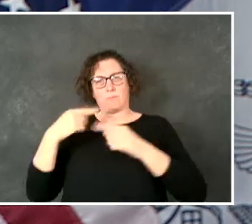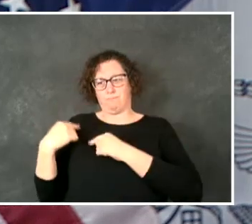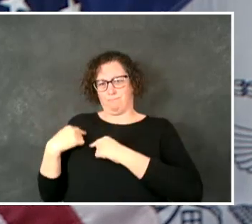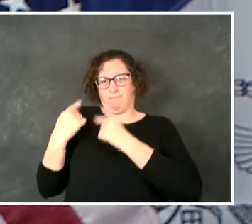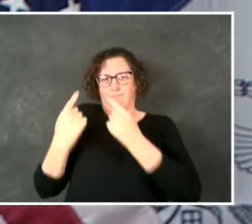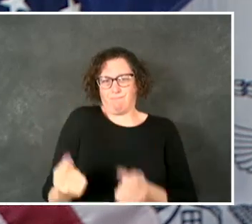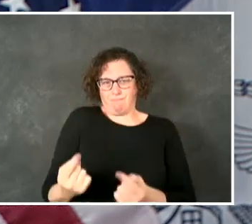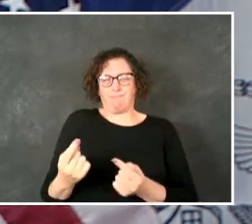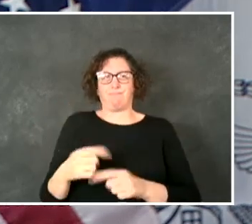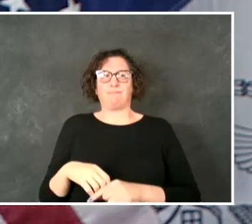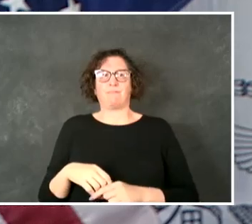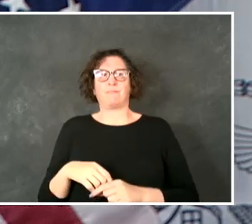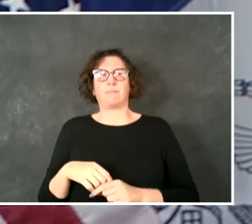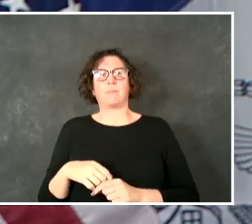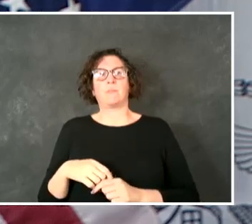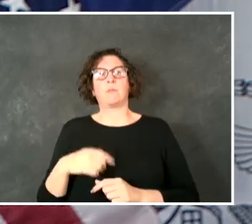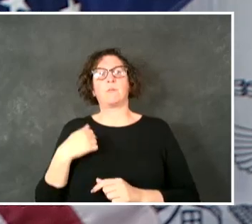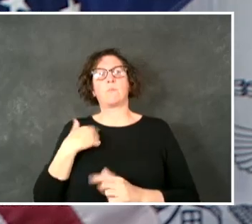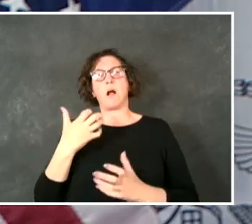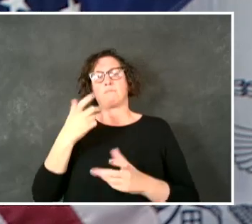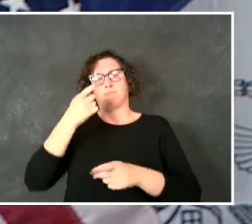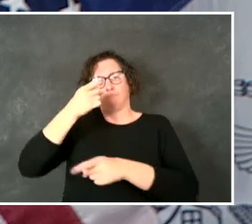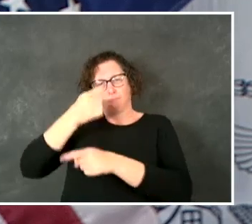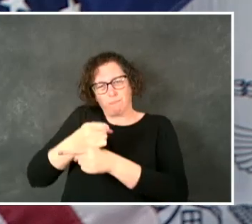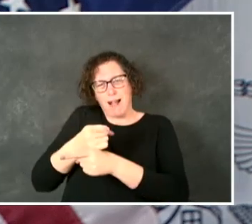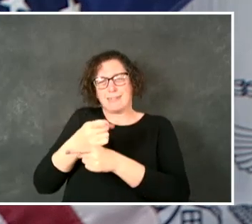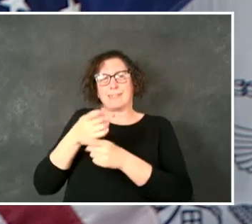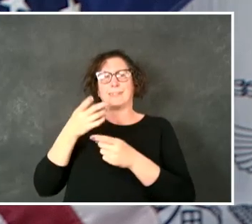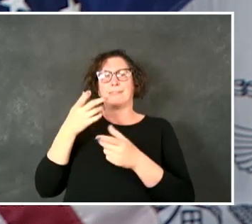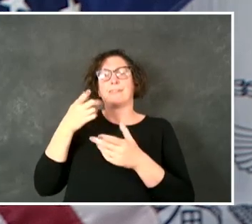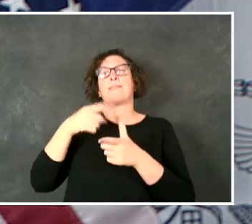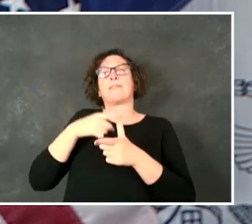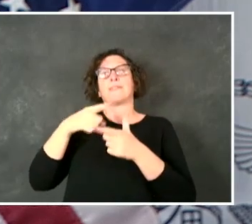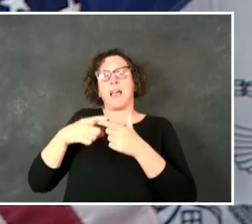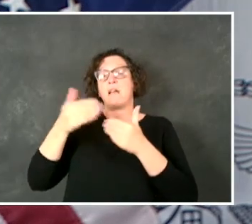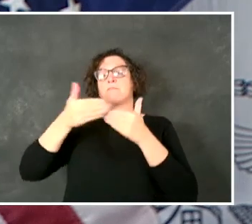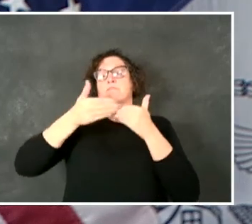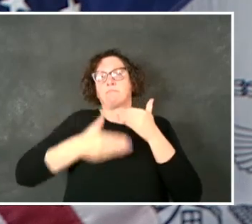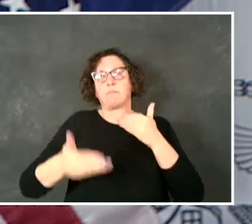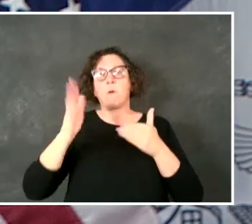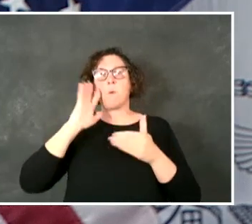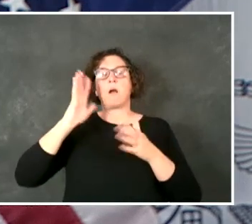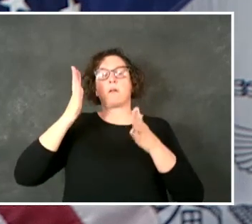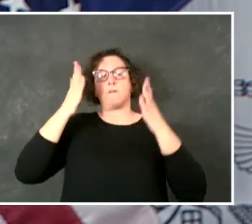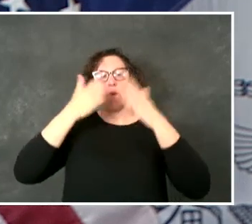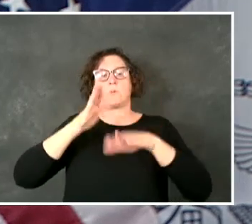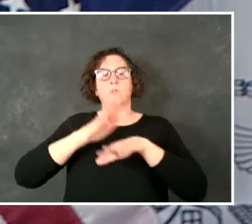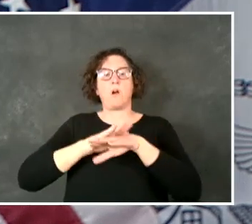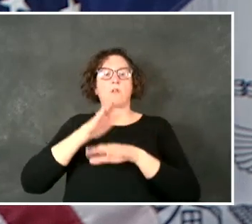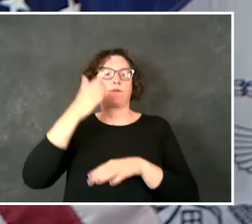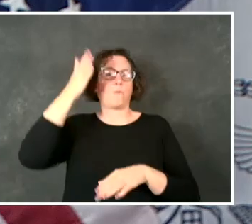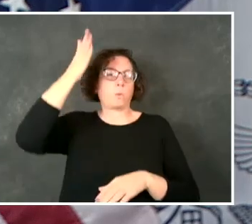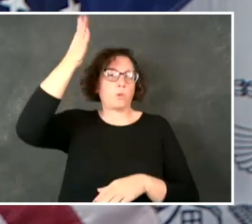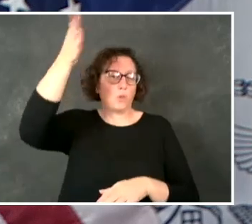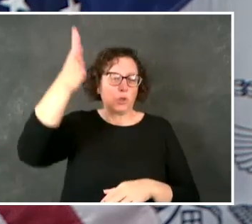WE KNEW. SO THAT'S THE FOCUS. ETG THAT RIGHT AND START BUILDING FOR THE FUTURE FOR THE